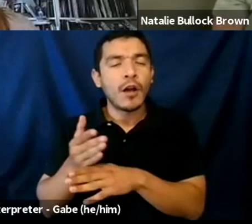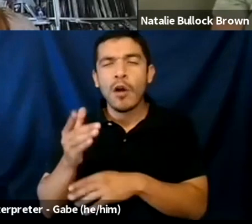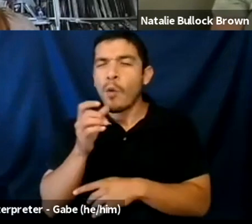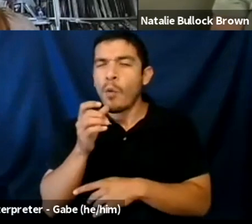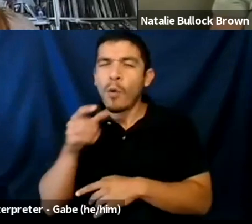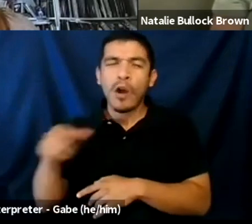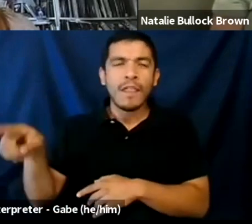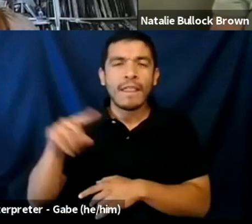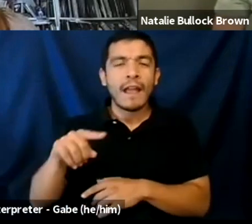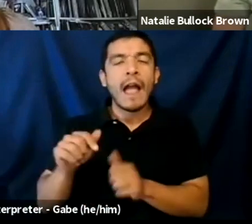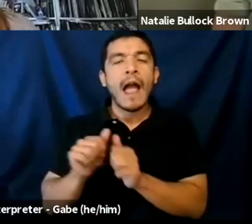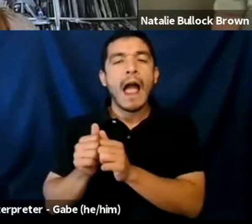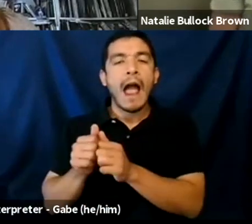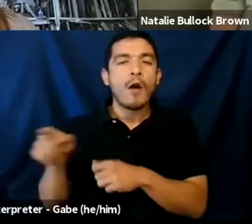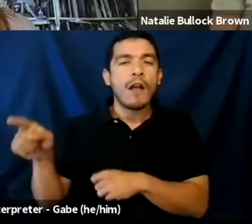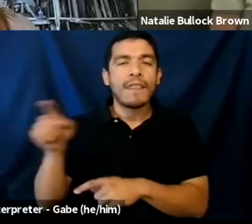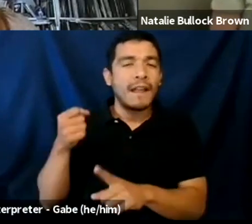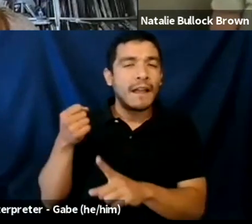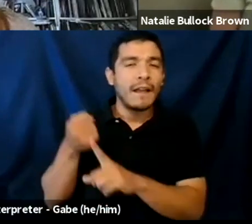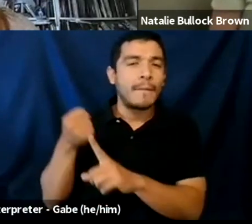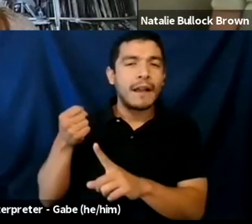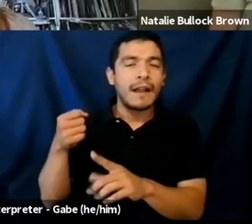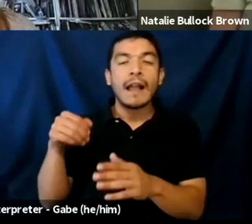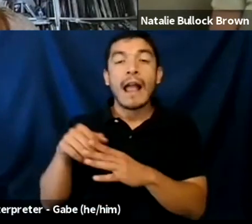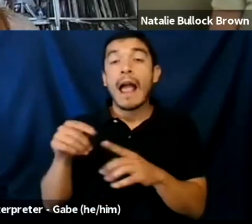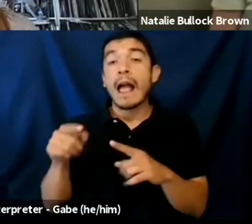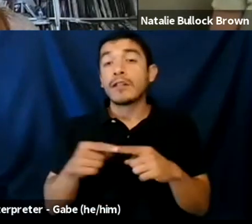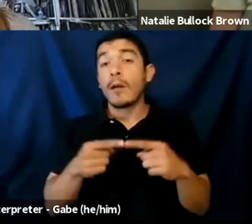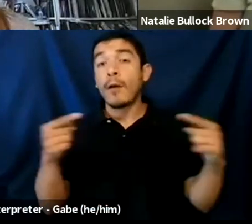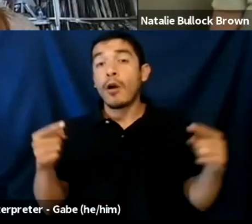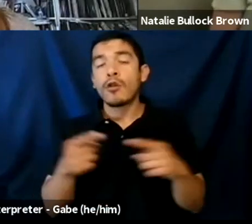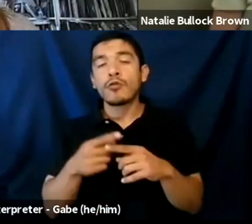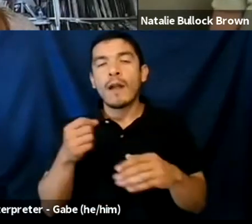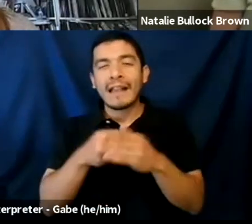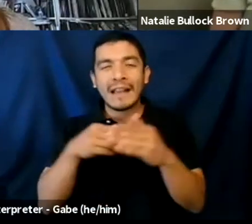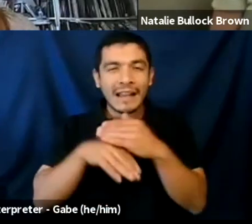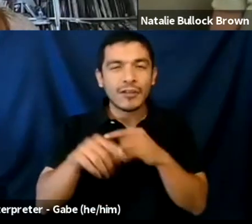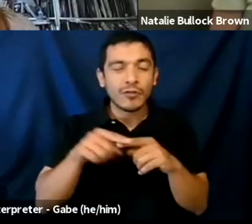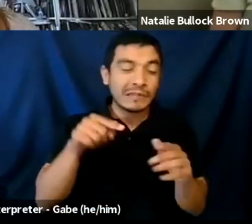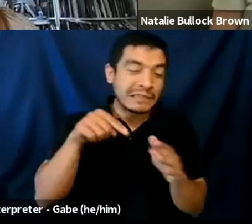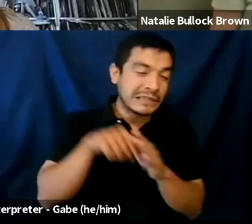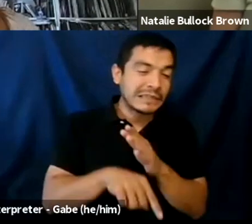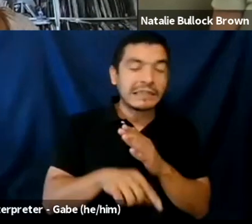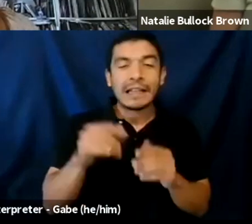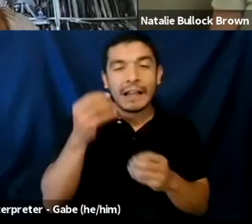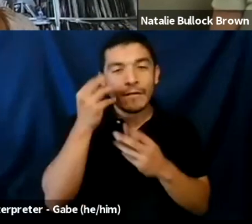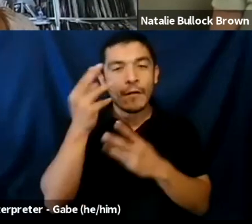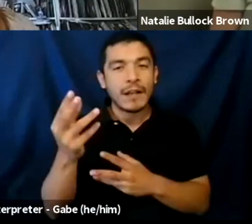How have they been impacted as opposed to getting into the nitty gritty of all the information.